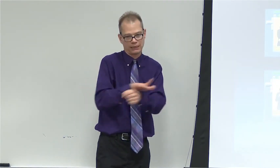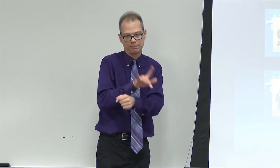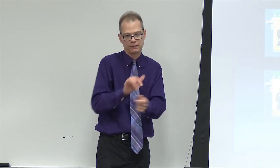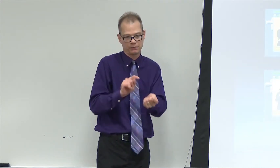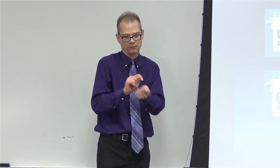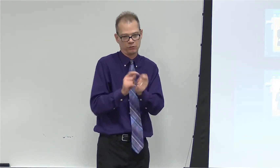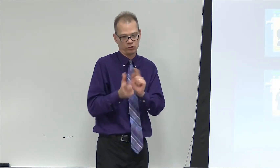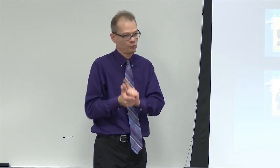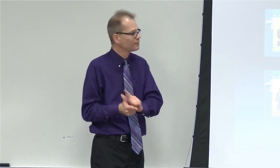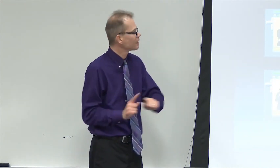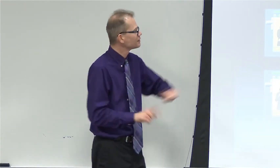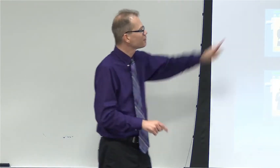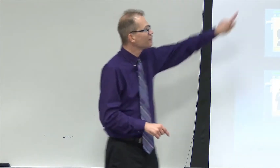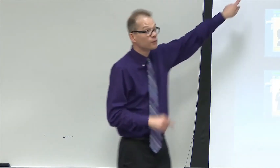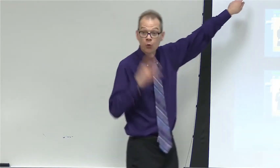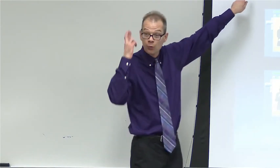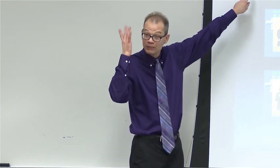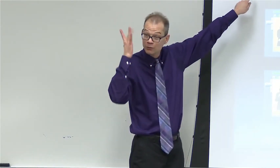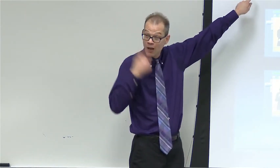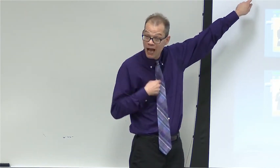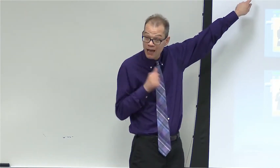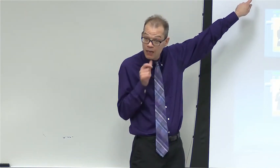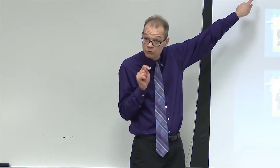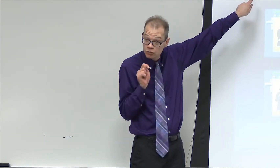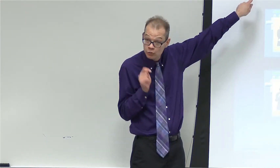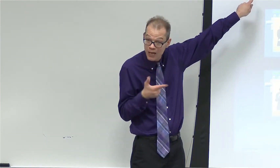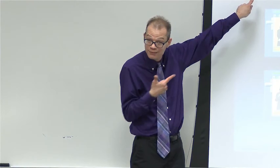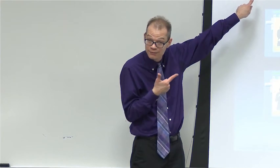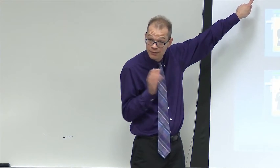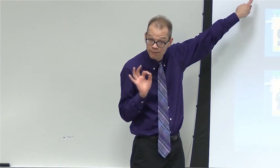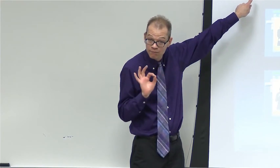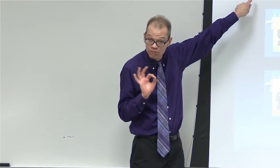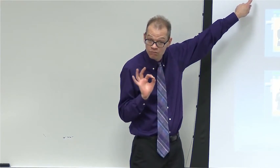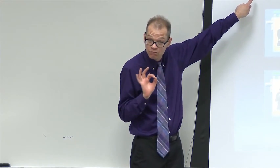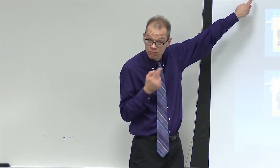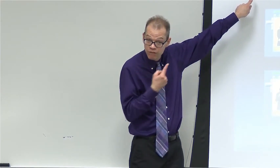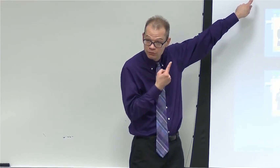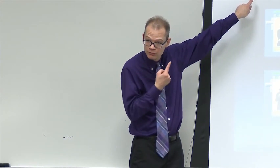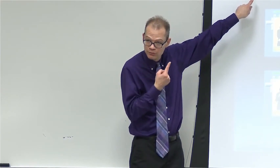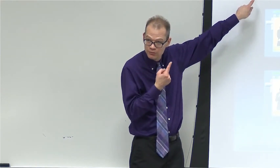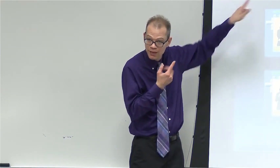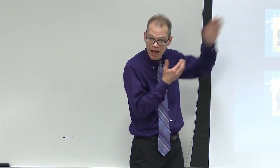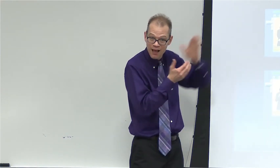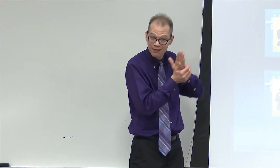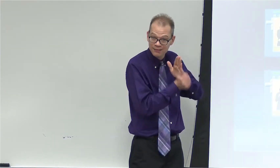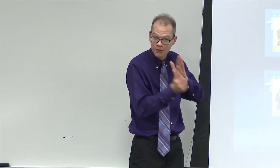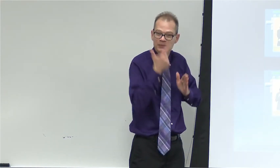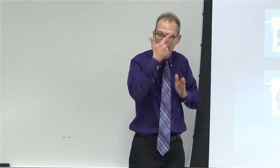It's also been completely translated. Why hadn't this functional literacy been translated?